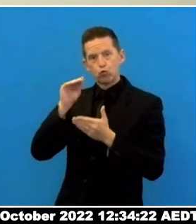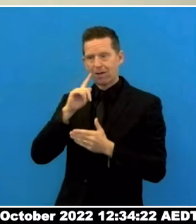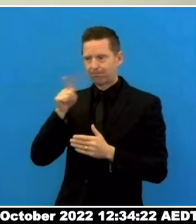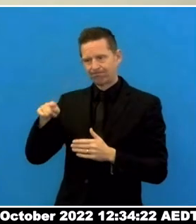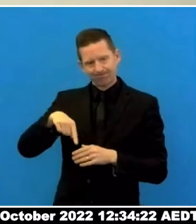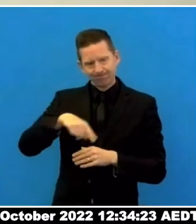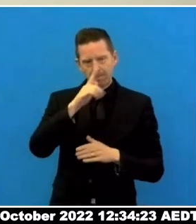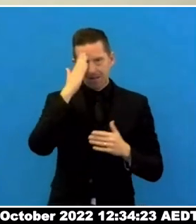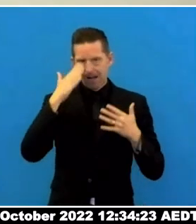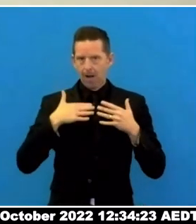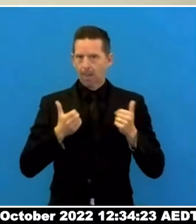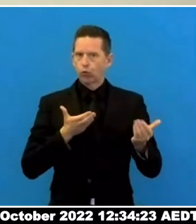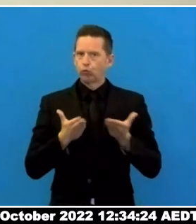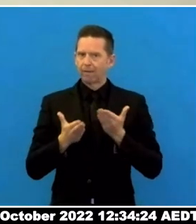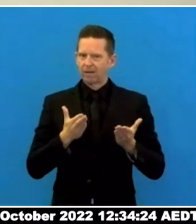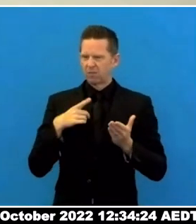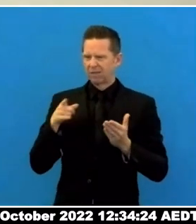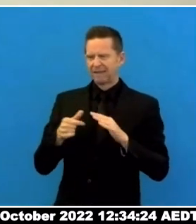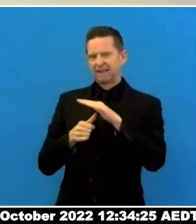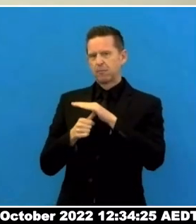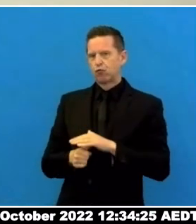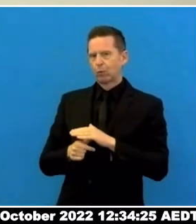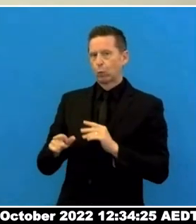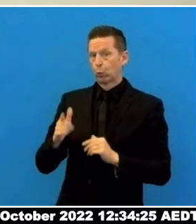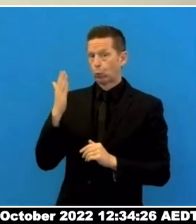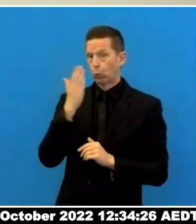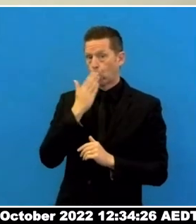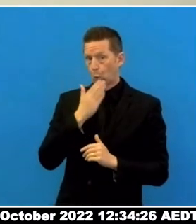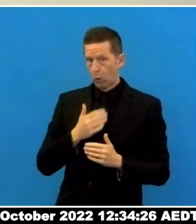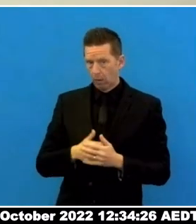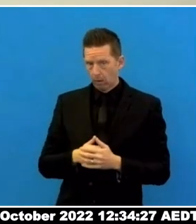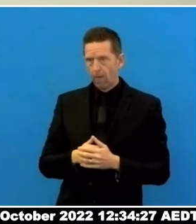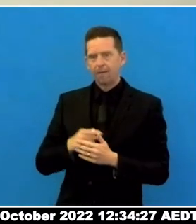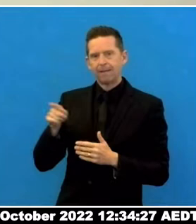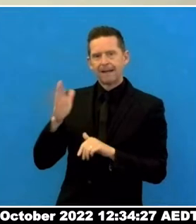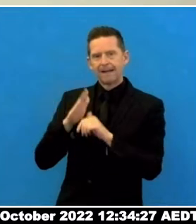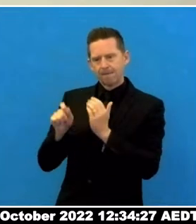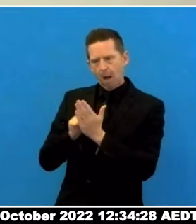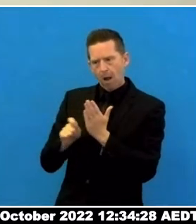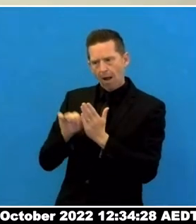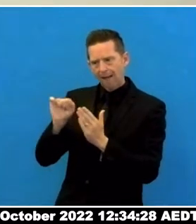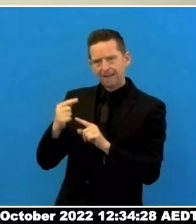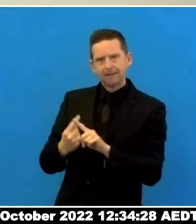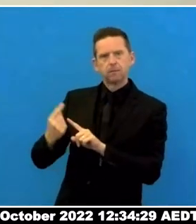by a school because he was showing depressive symptoms. The history wasn't initially taken, and he was treated for depression.